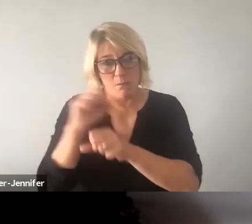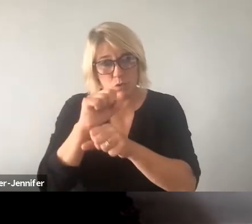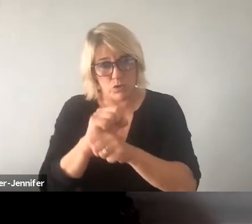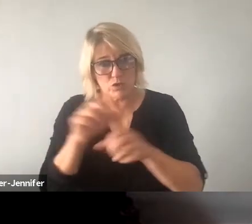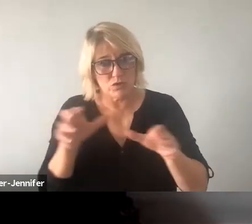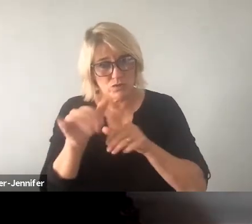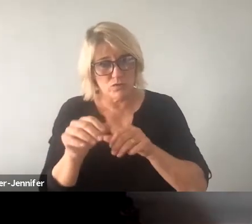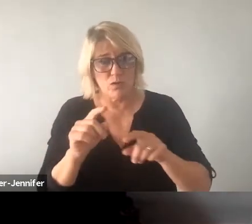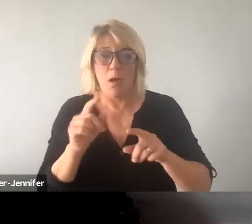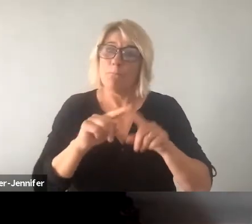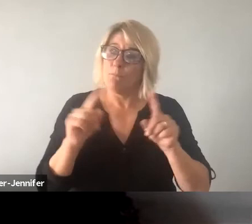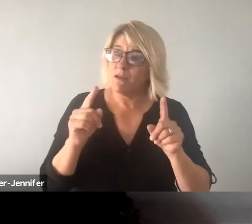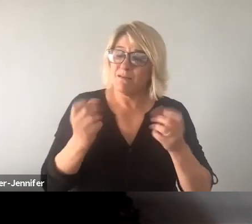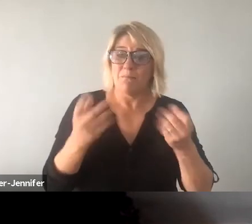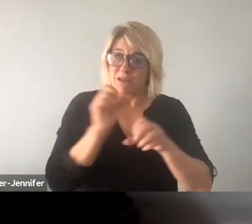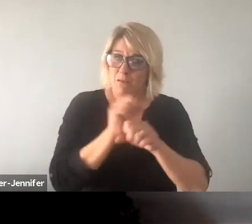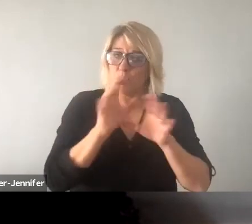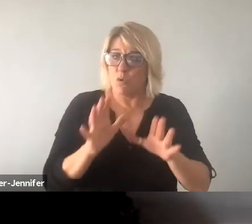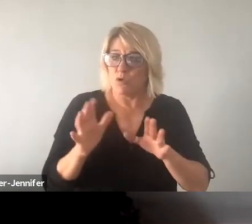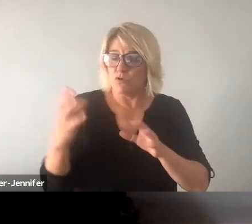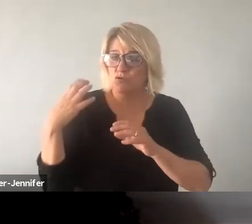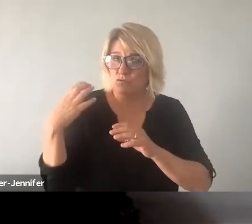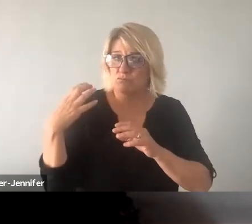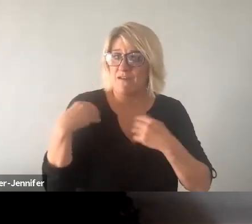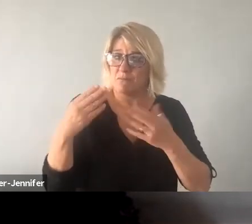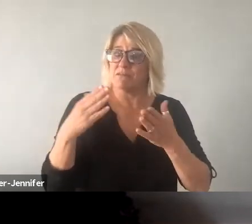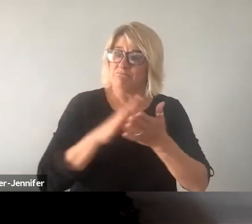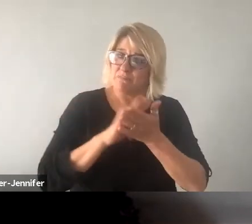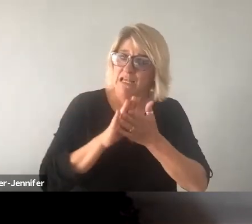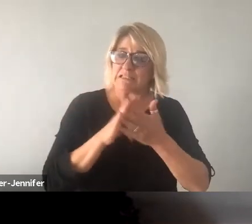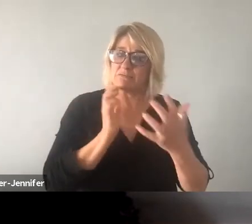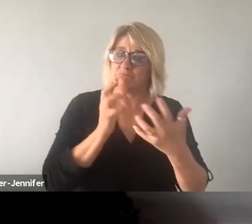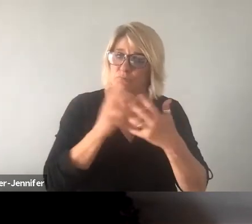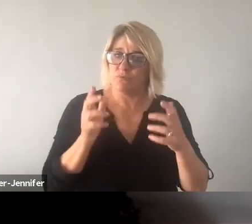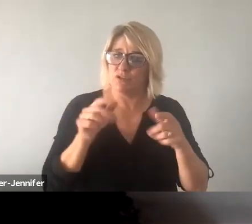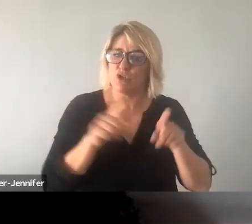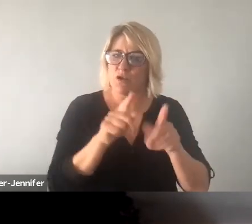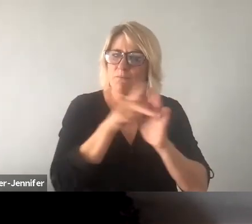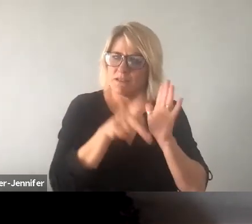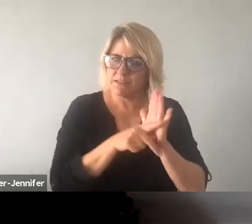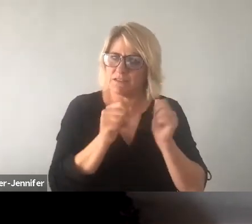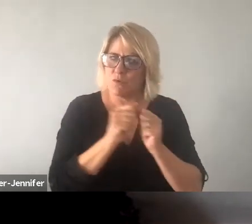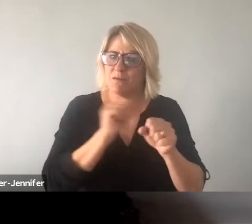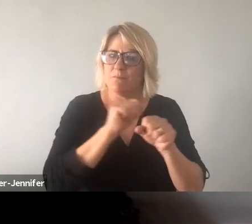at home and that is not something that the ADA actually requires employers to do, although many employers have been